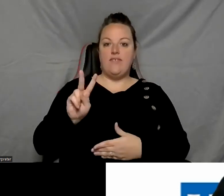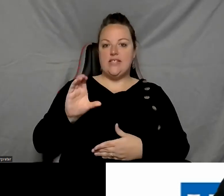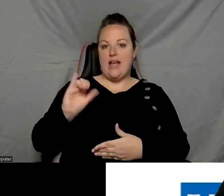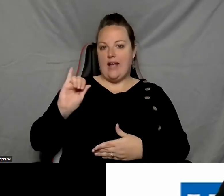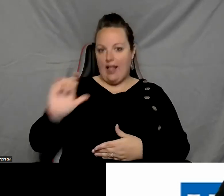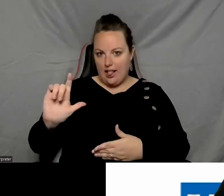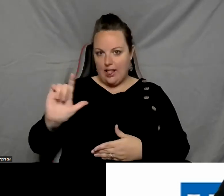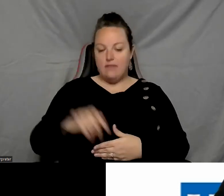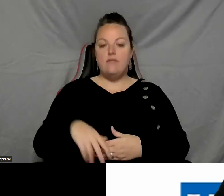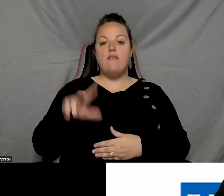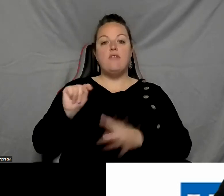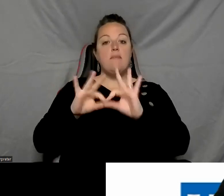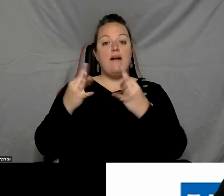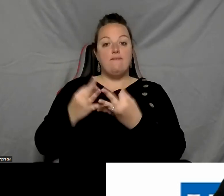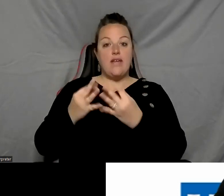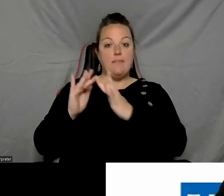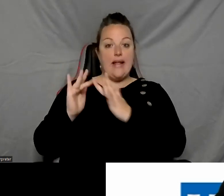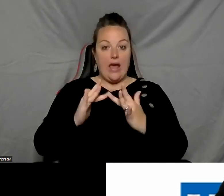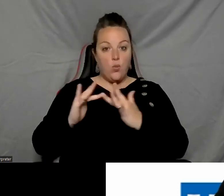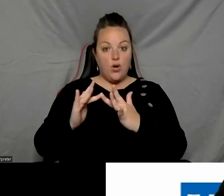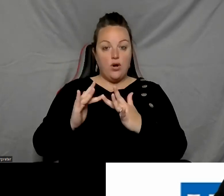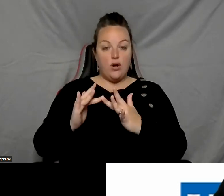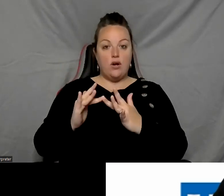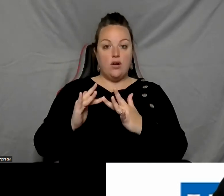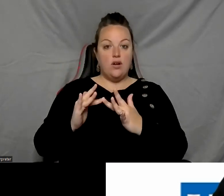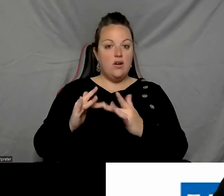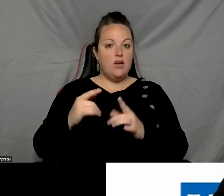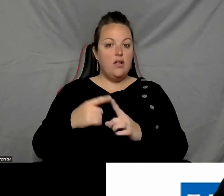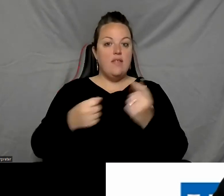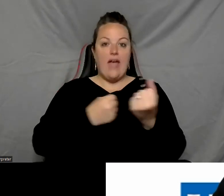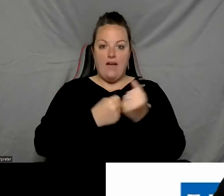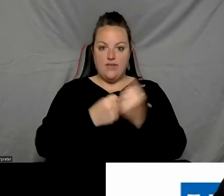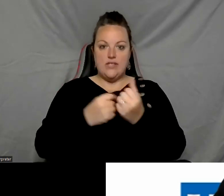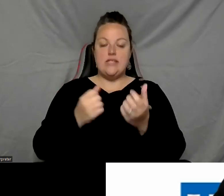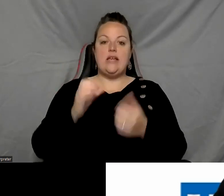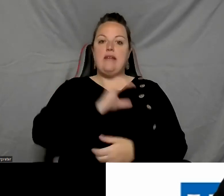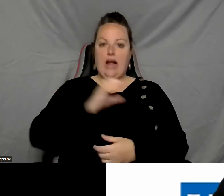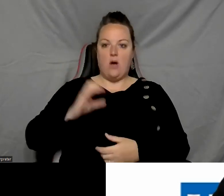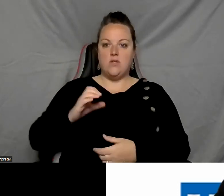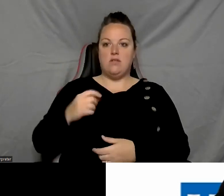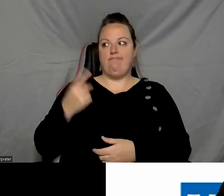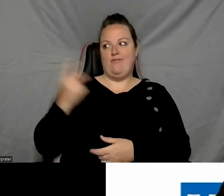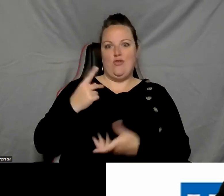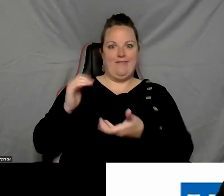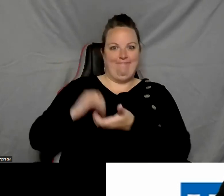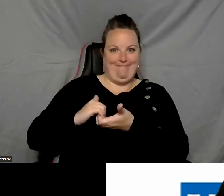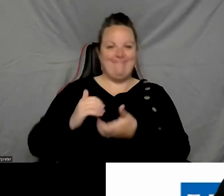and Vermont Family Network through the youth advocacy council that we're on together.